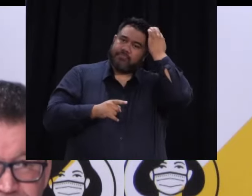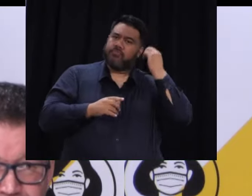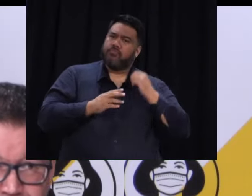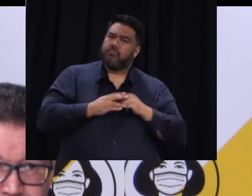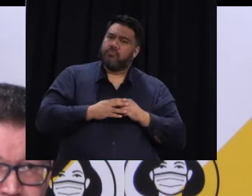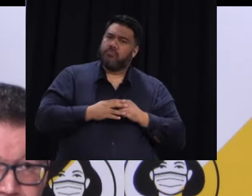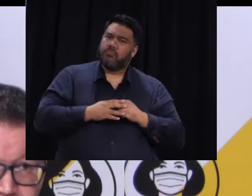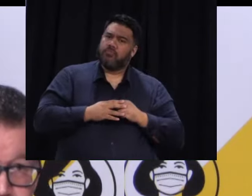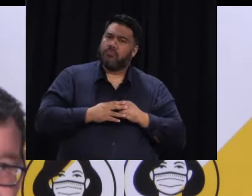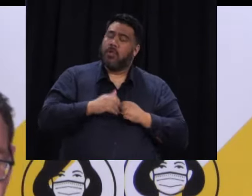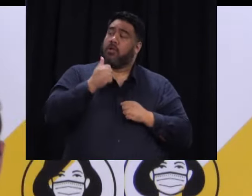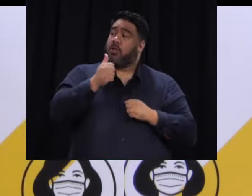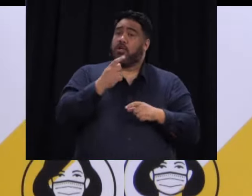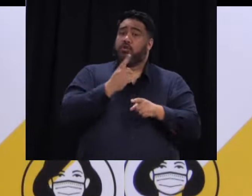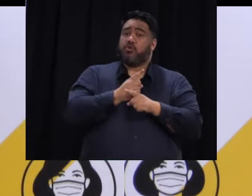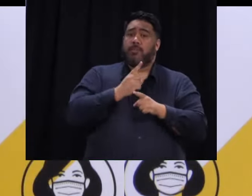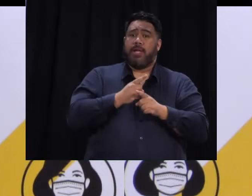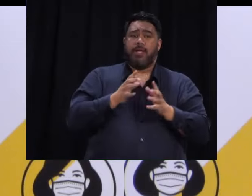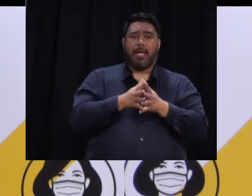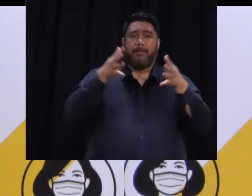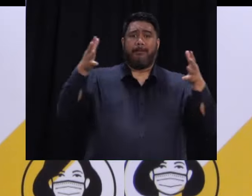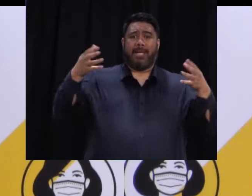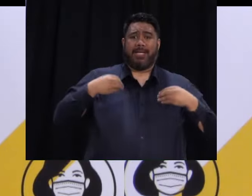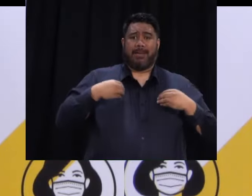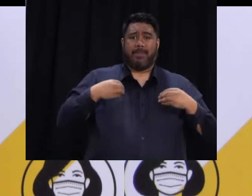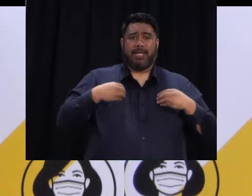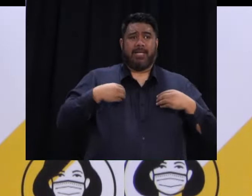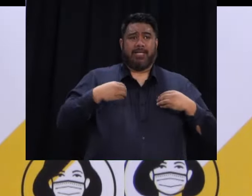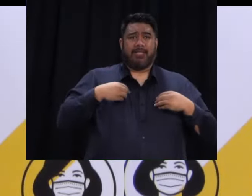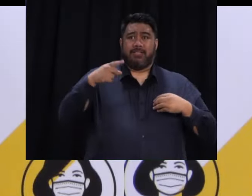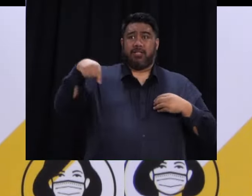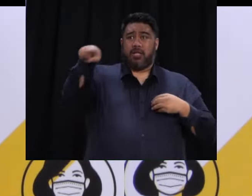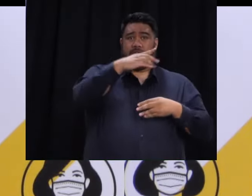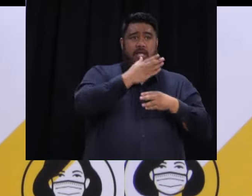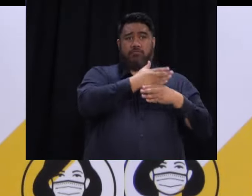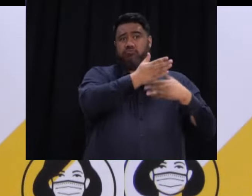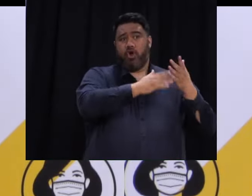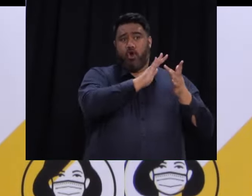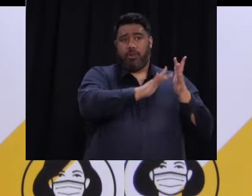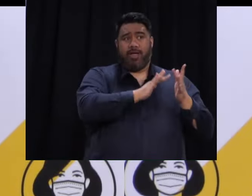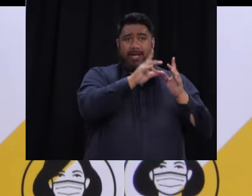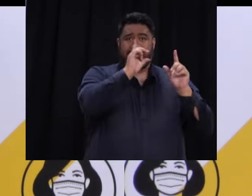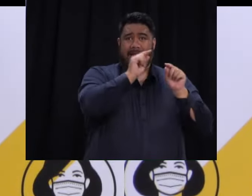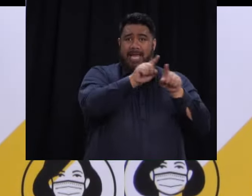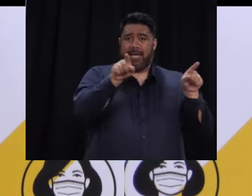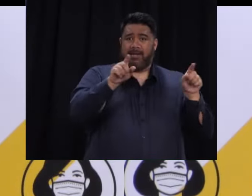this point in the outbreak. Minister, when it comes to